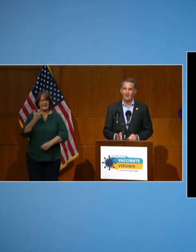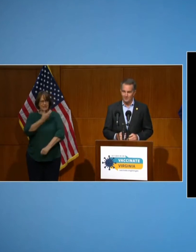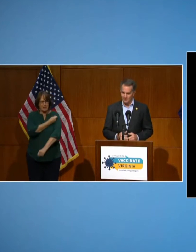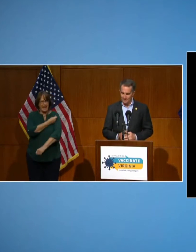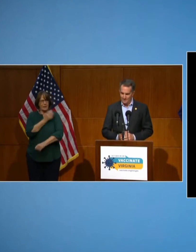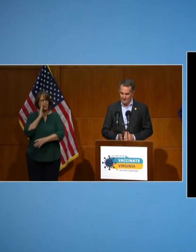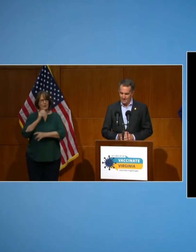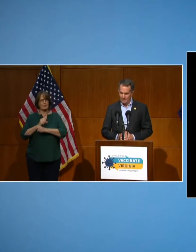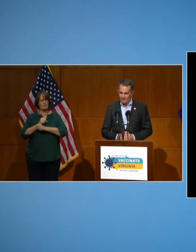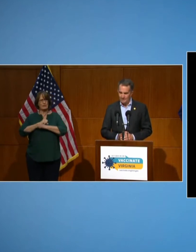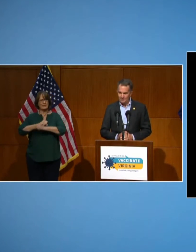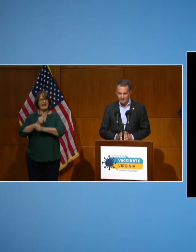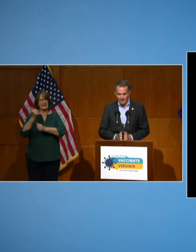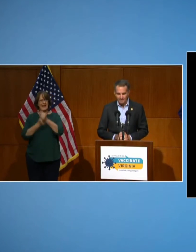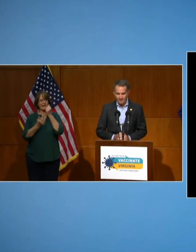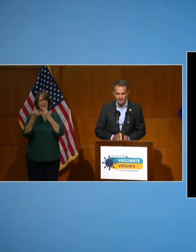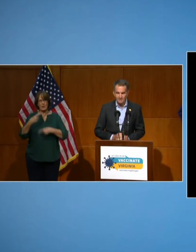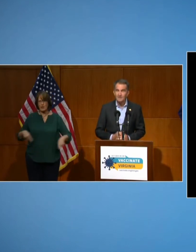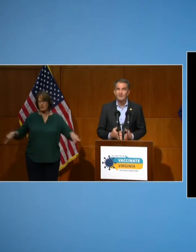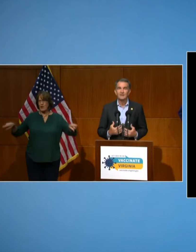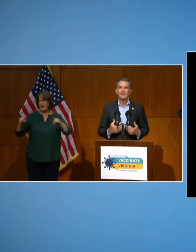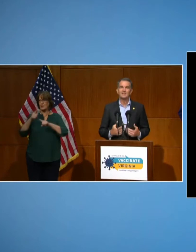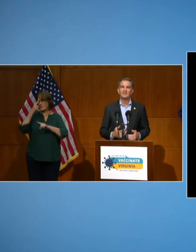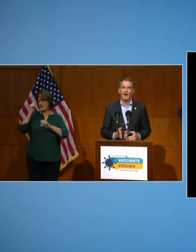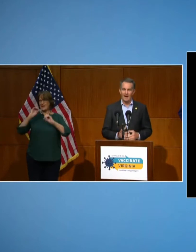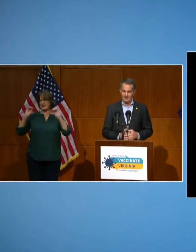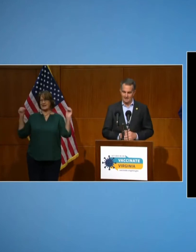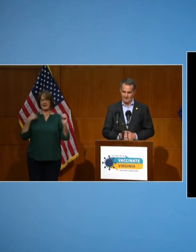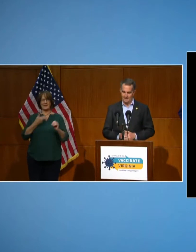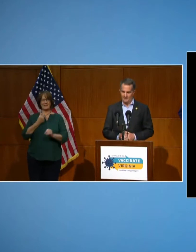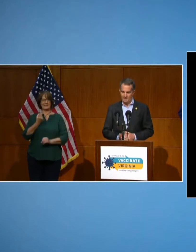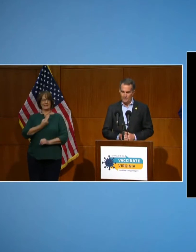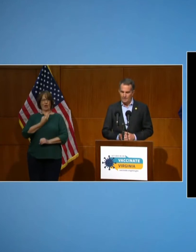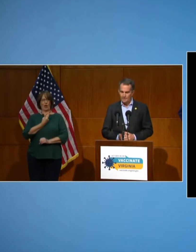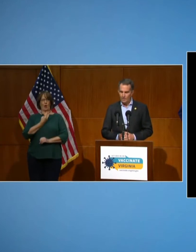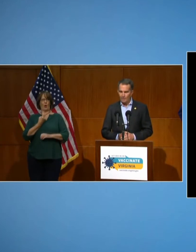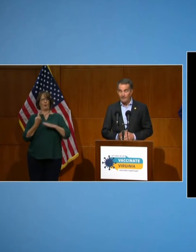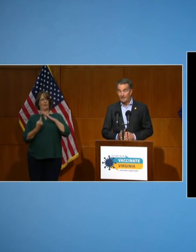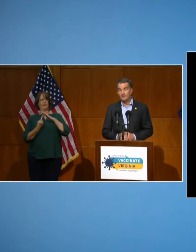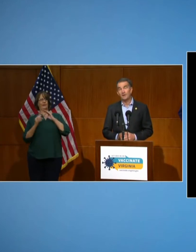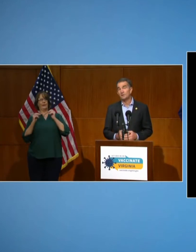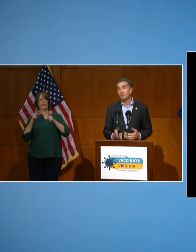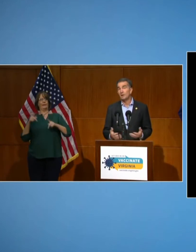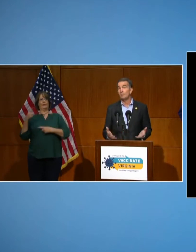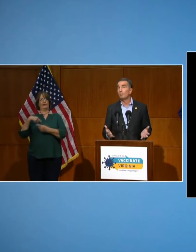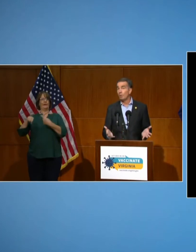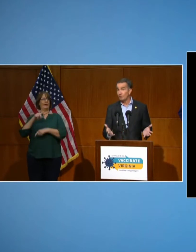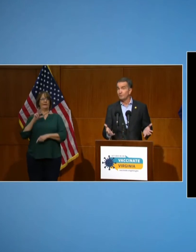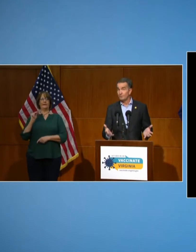around you because none of us is an island we can call vaccination a